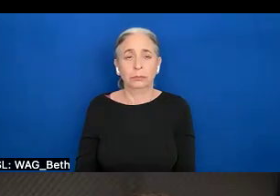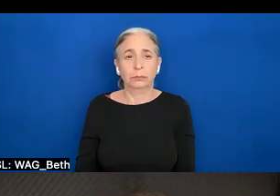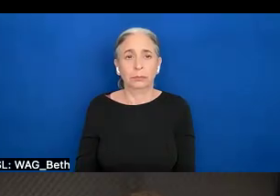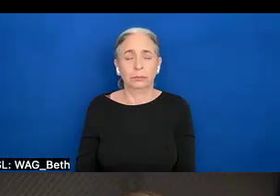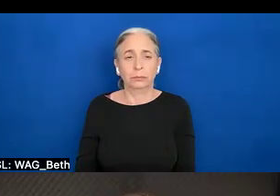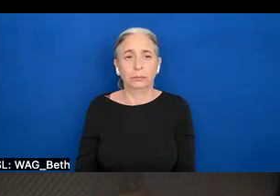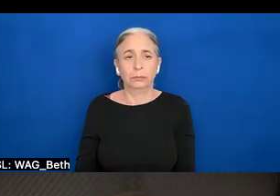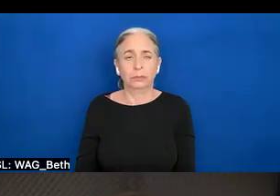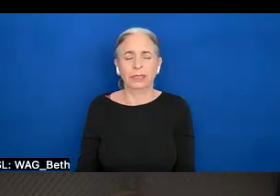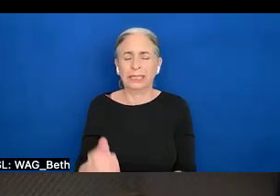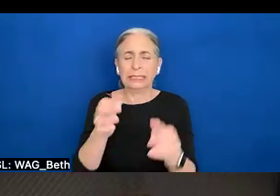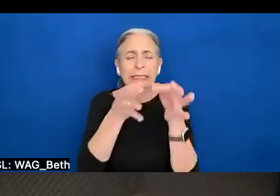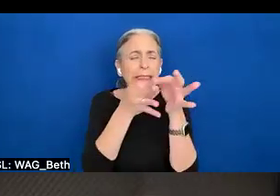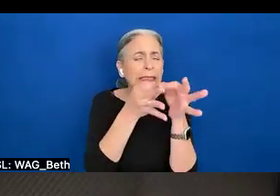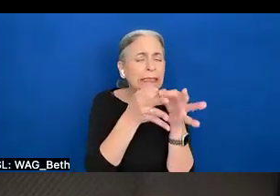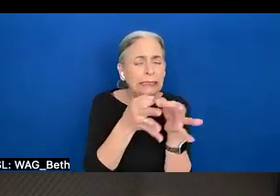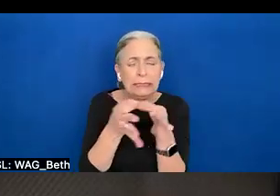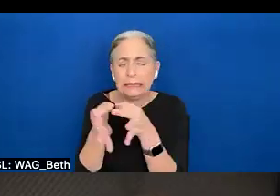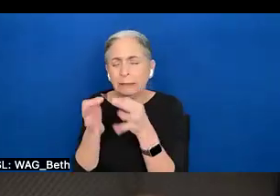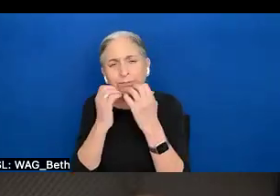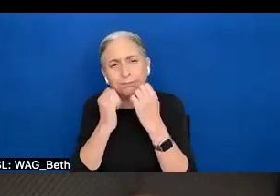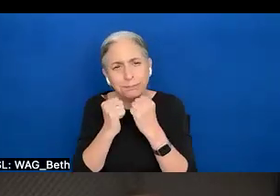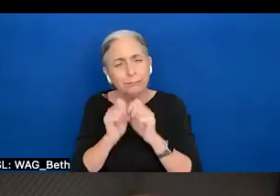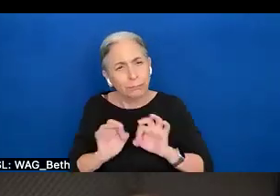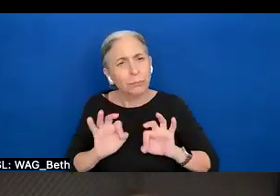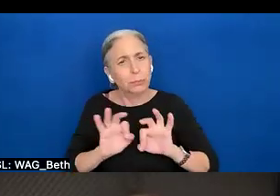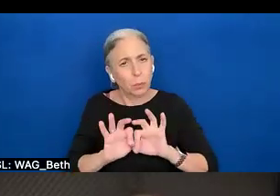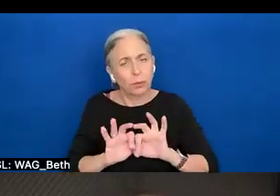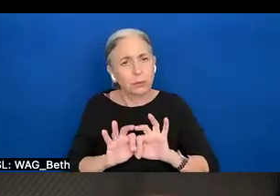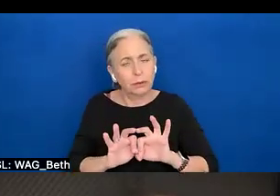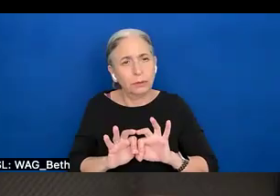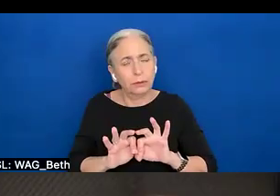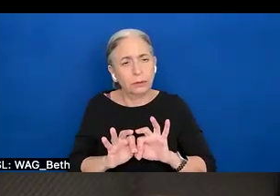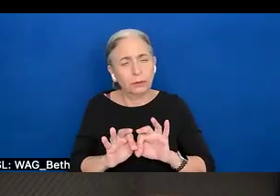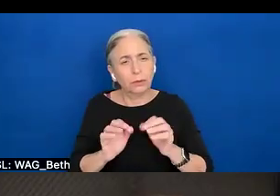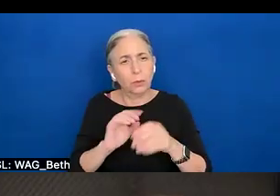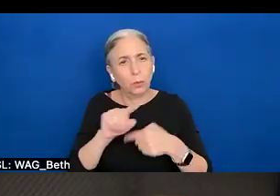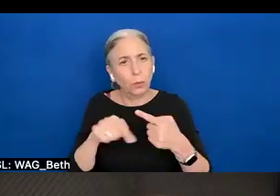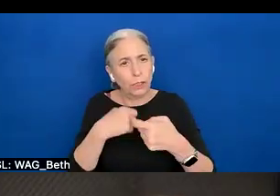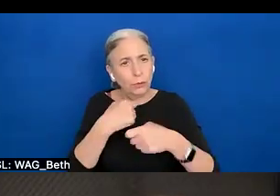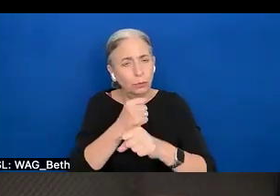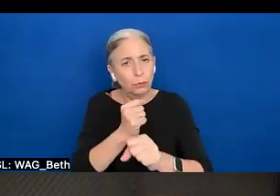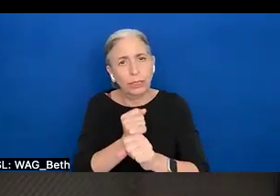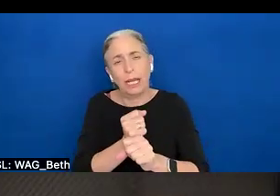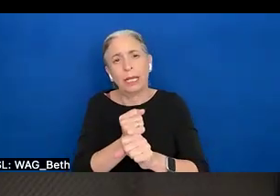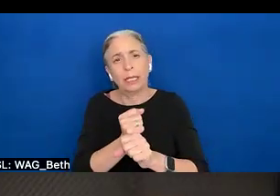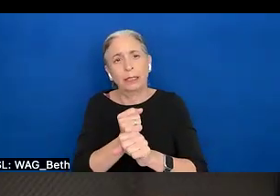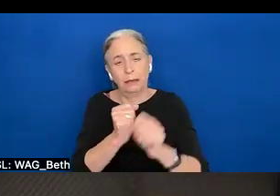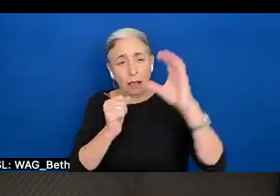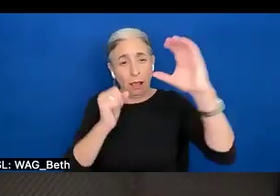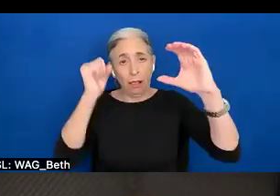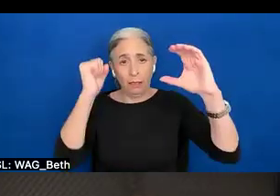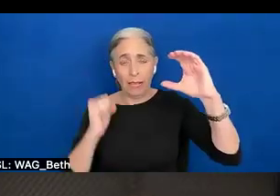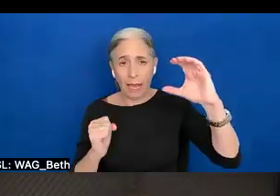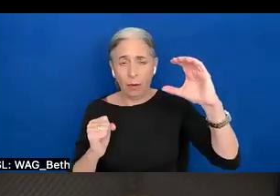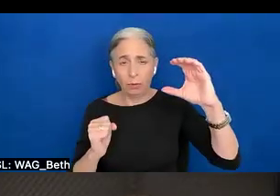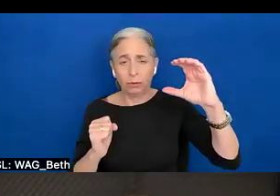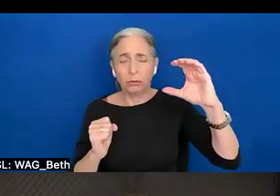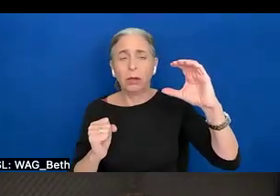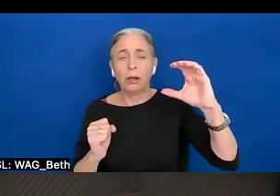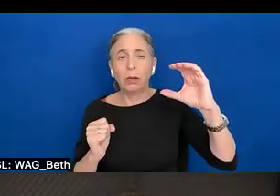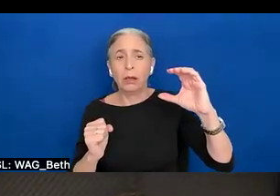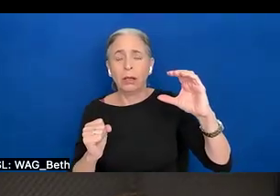Every detail matters when you create a layout.